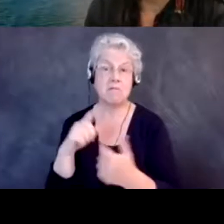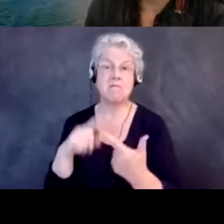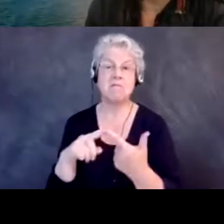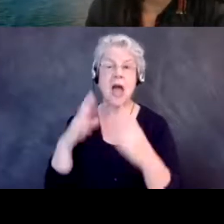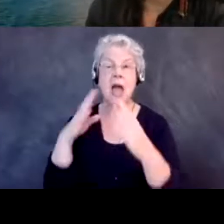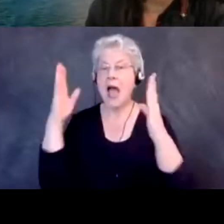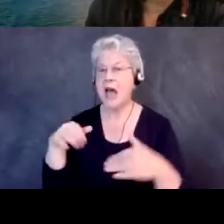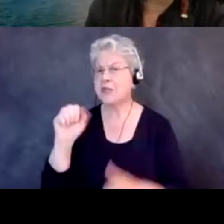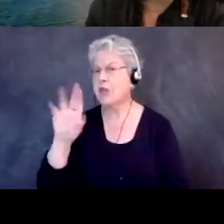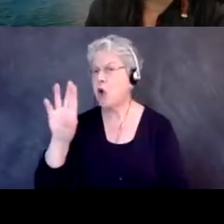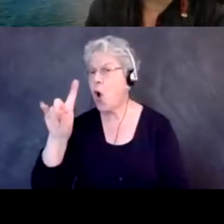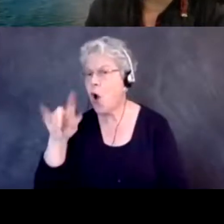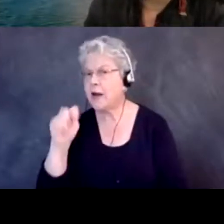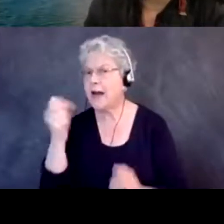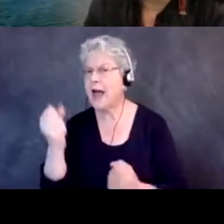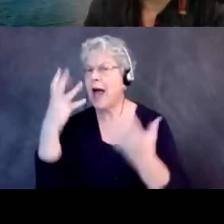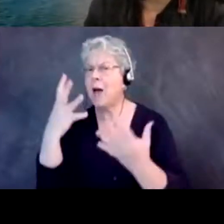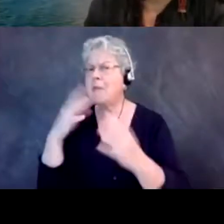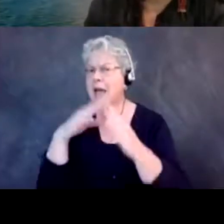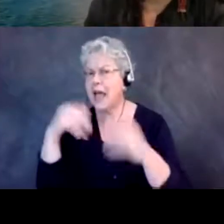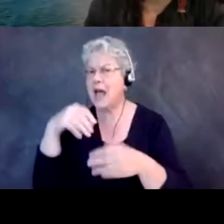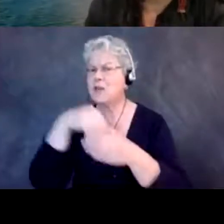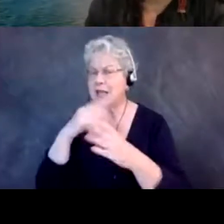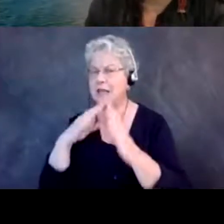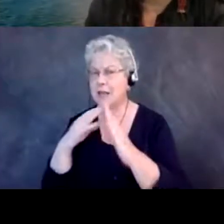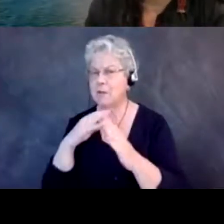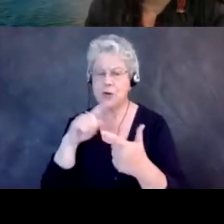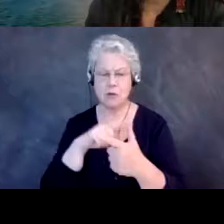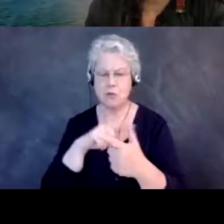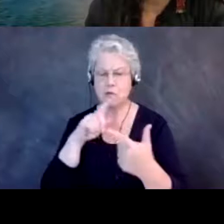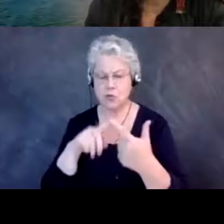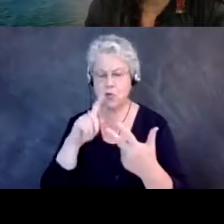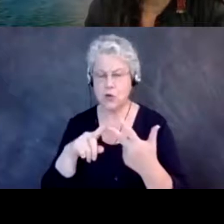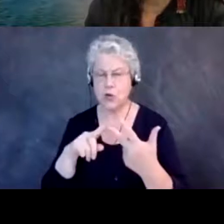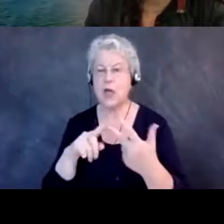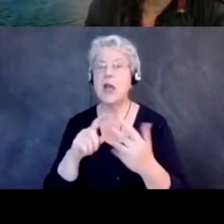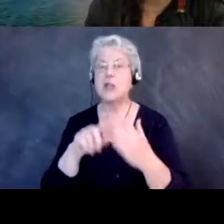how many houses we had in our community, so we could start putting together those statistic